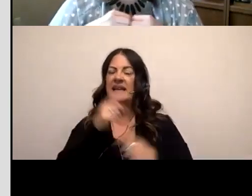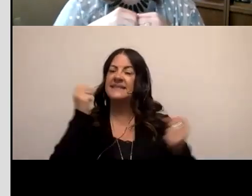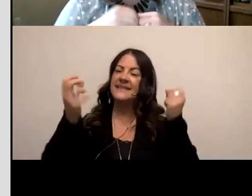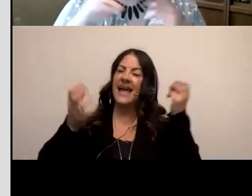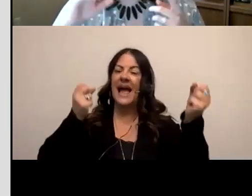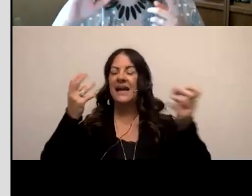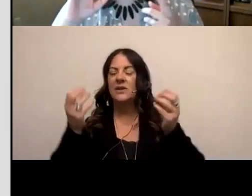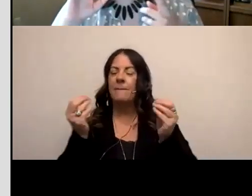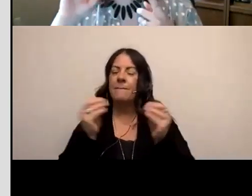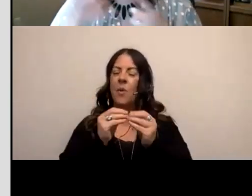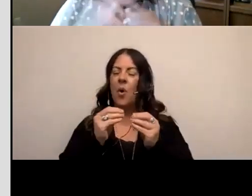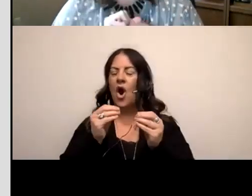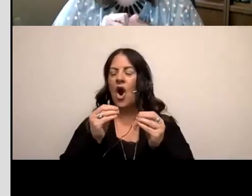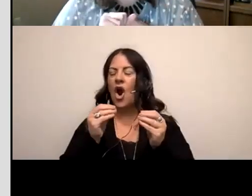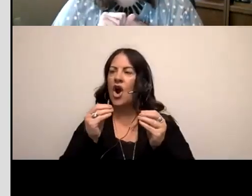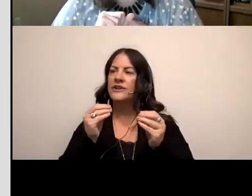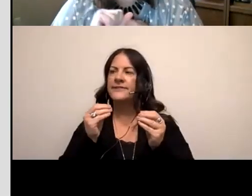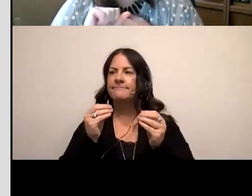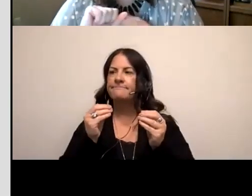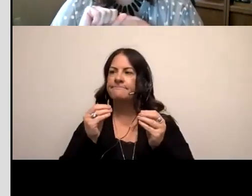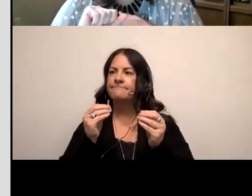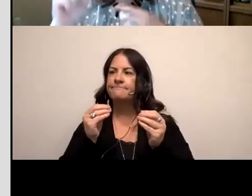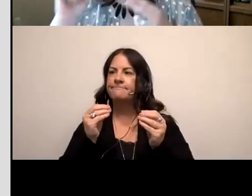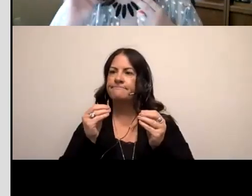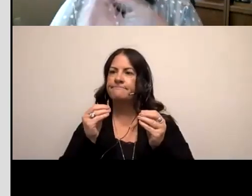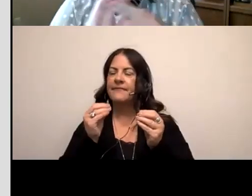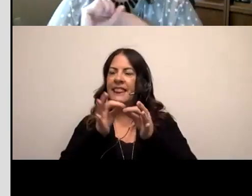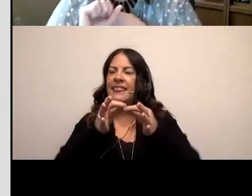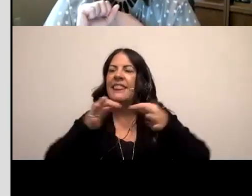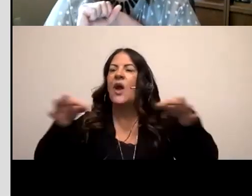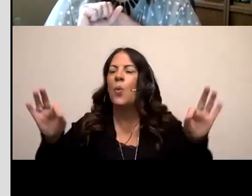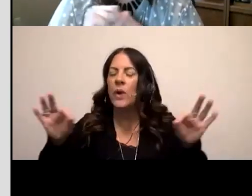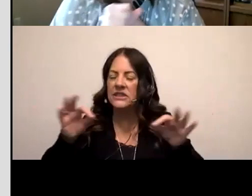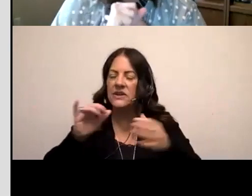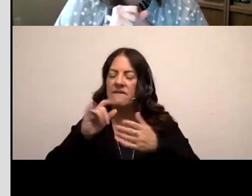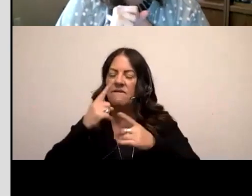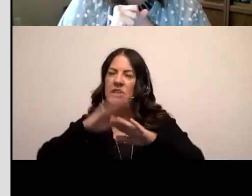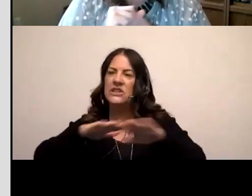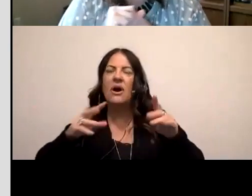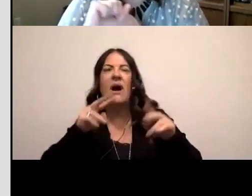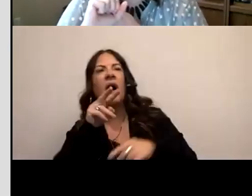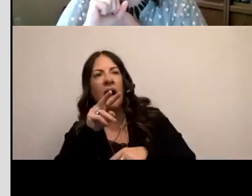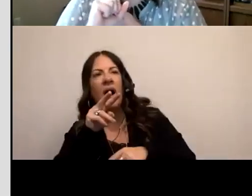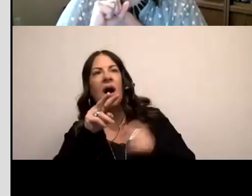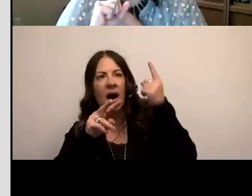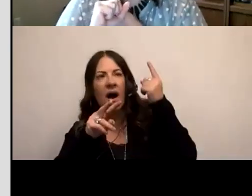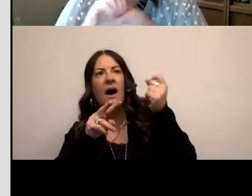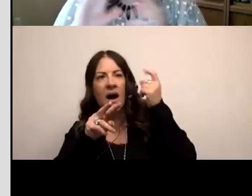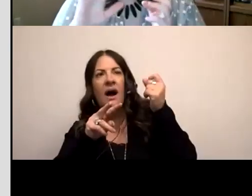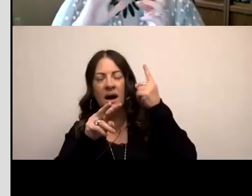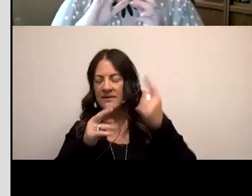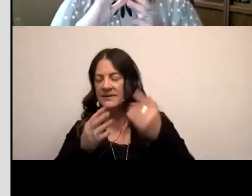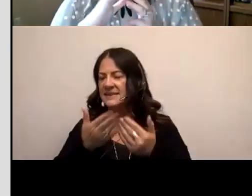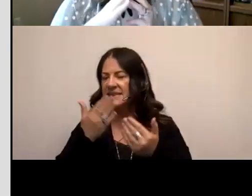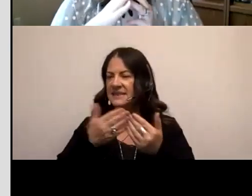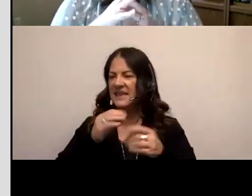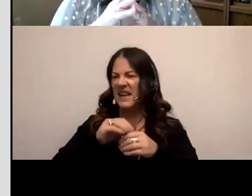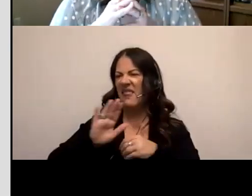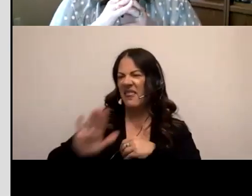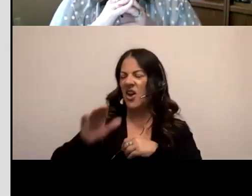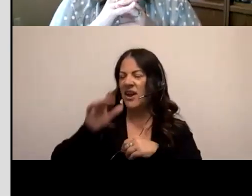SO SOMETIMES IT'S A SOCIAL STORY OR SOMETIMES KIDS TALK ABOUTING THE COVID 19 IN LANGUAGE